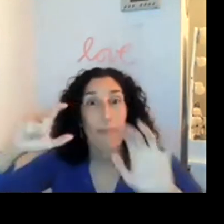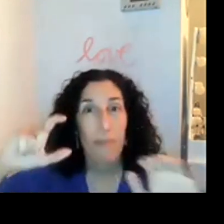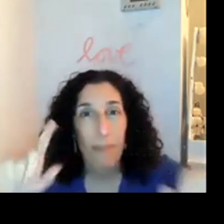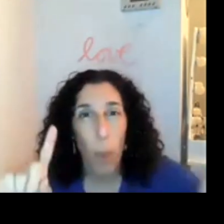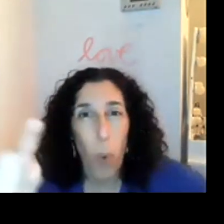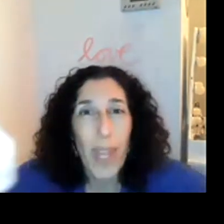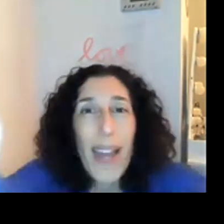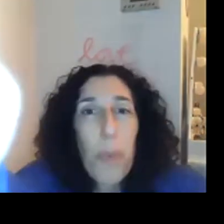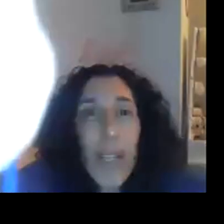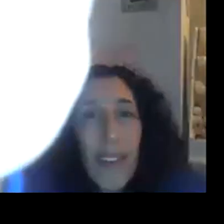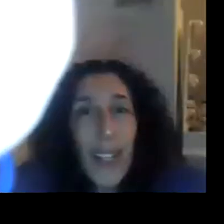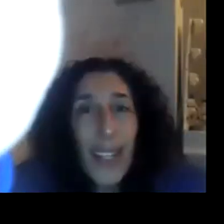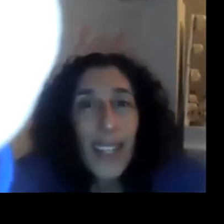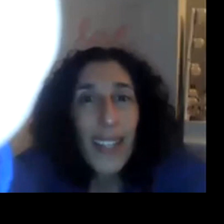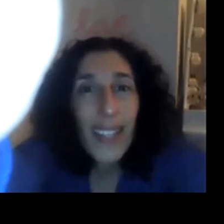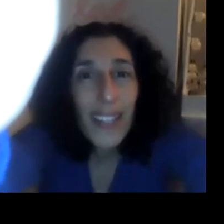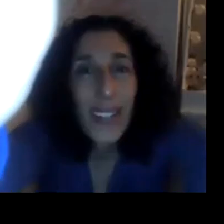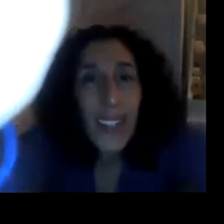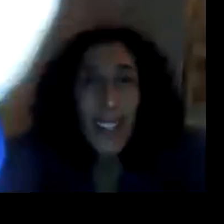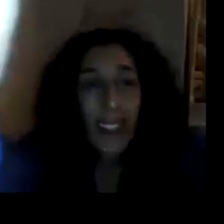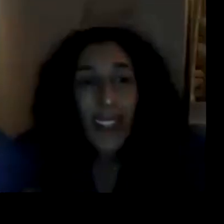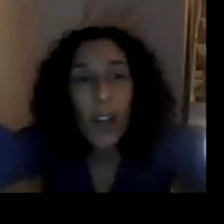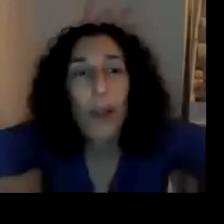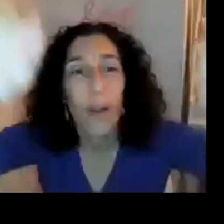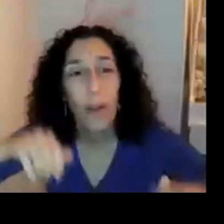friend was on screen and the AI that is kind of like informs the screen reader, I guess